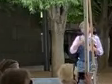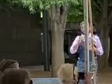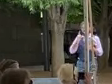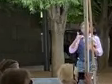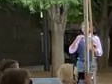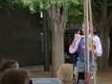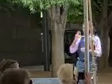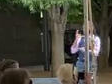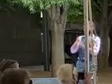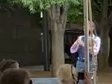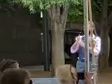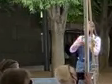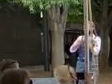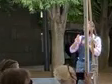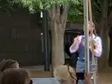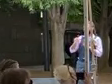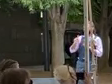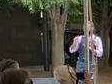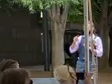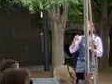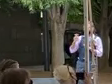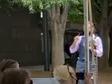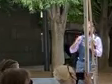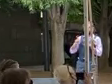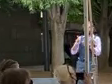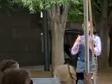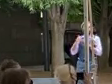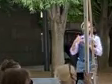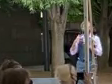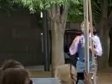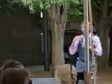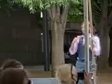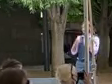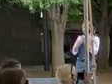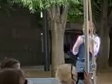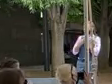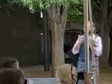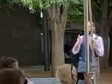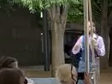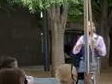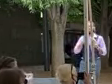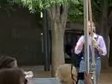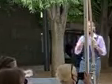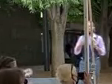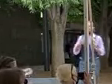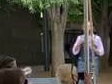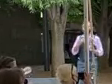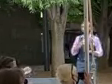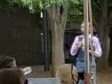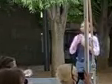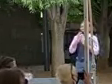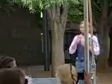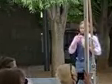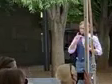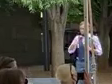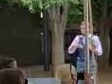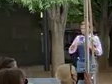I also feel like being supported should not be the exception. It should be the expectation for all Americans.